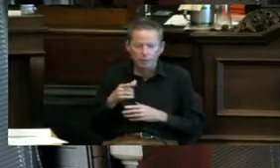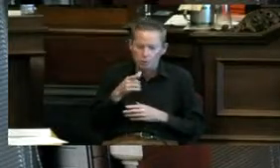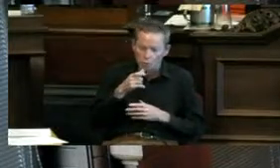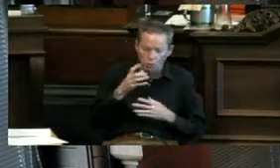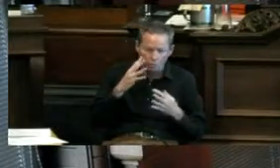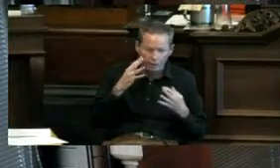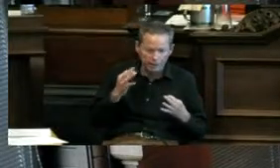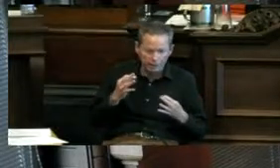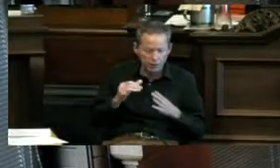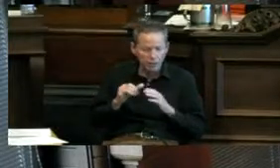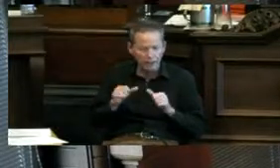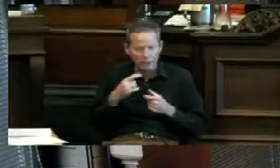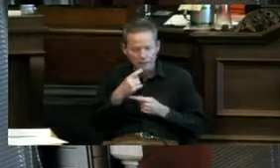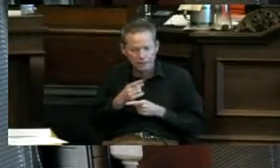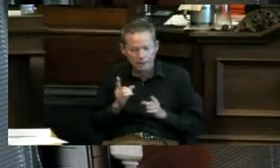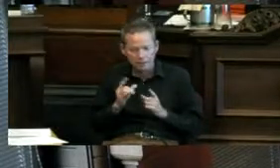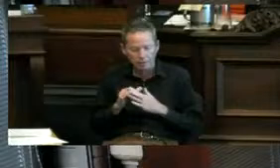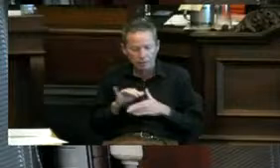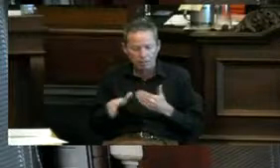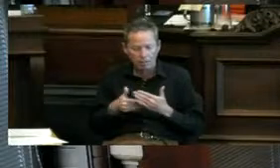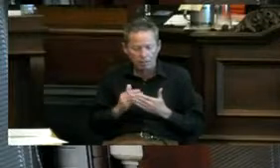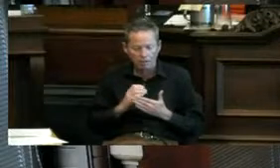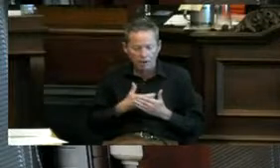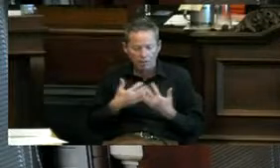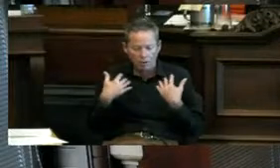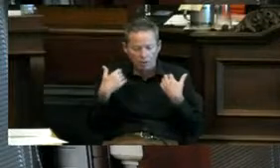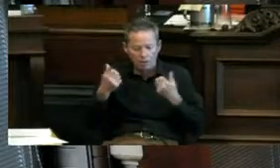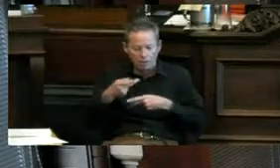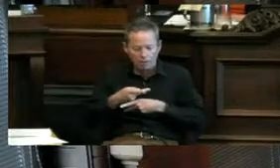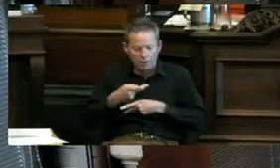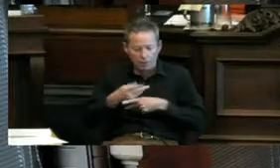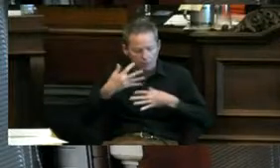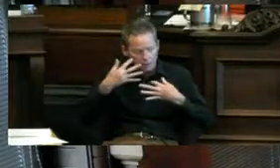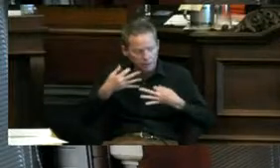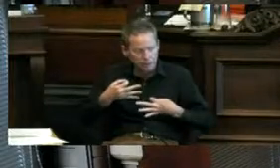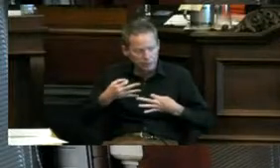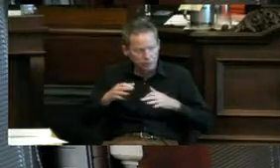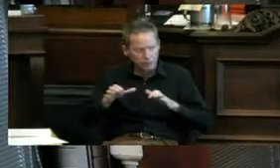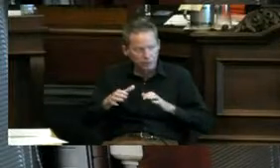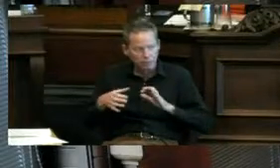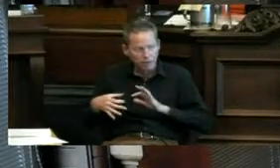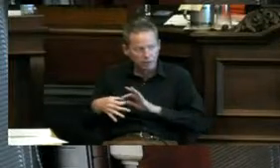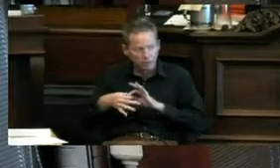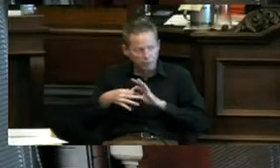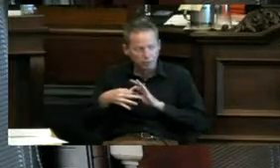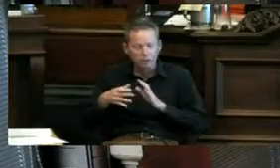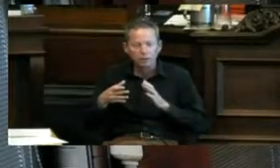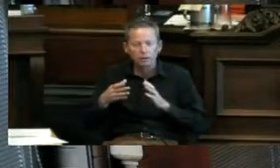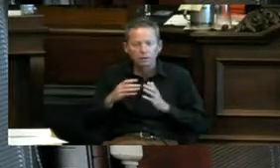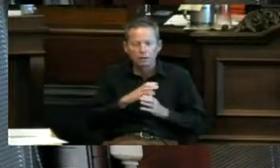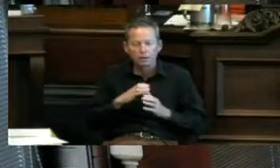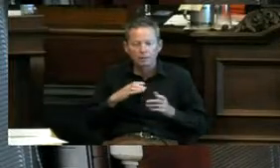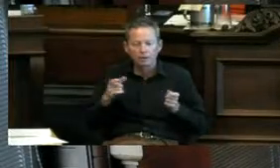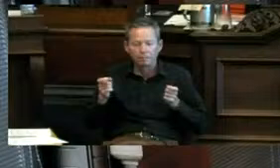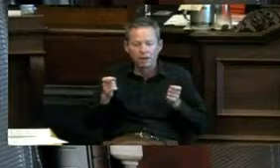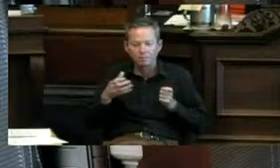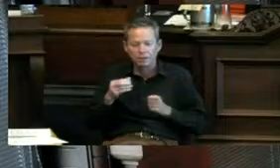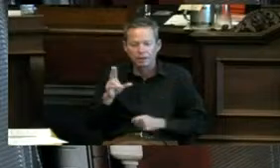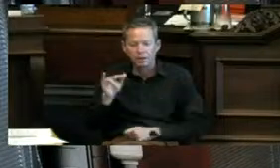around how the decision was made by whom. I can tell you that all